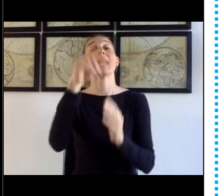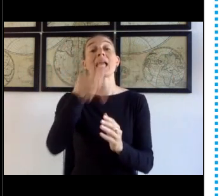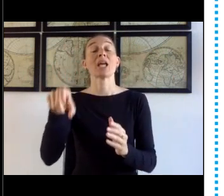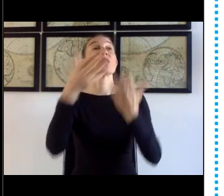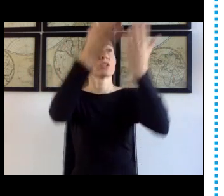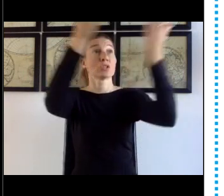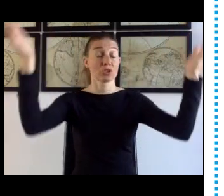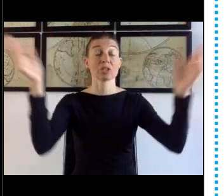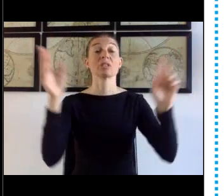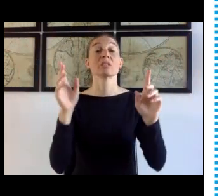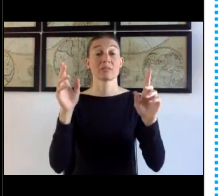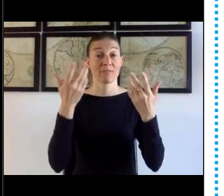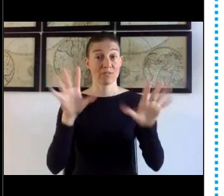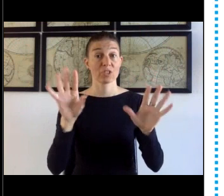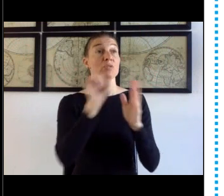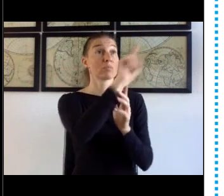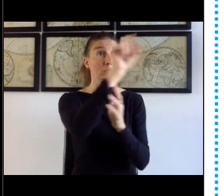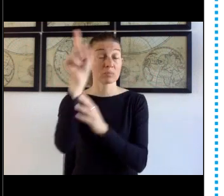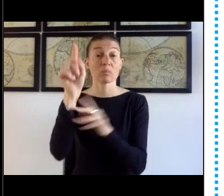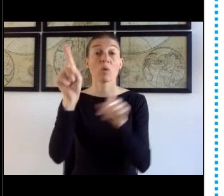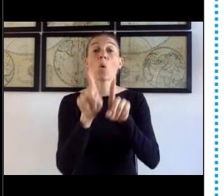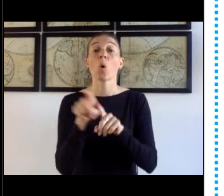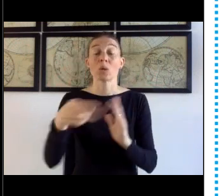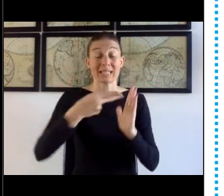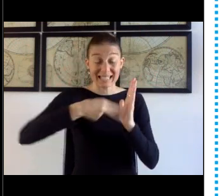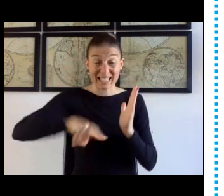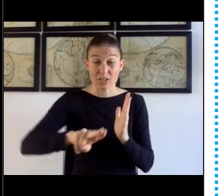which you may have seen we got nearly 60,000 signatures.